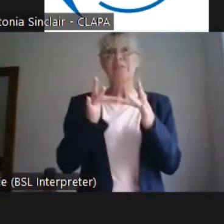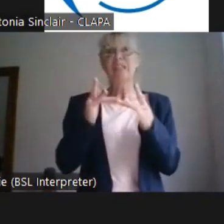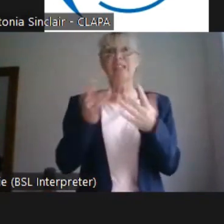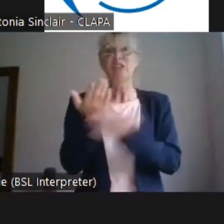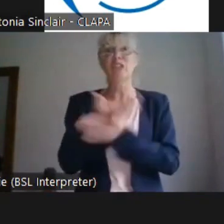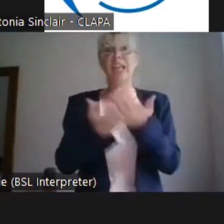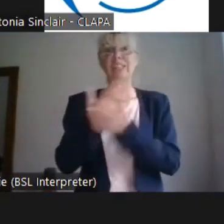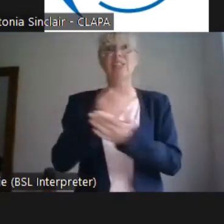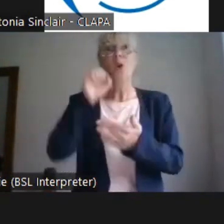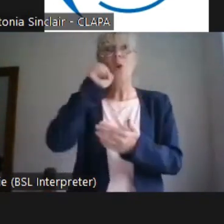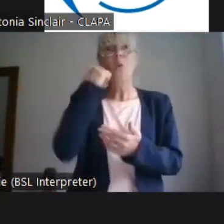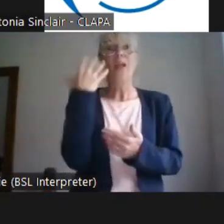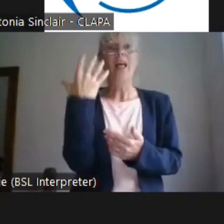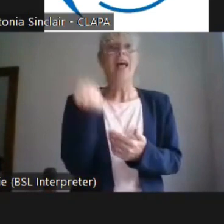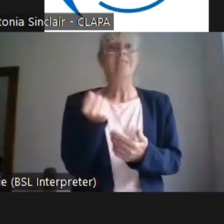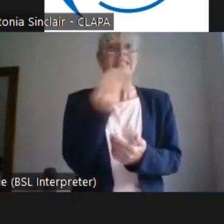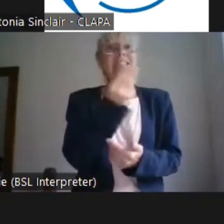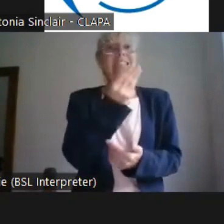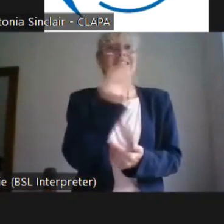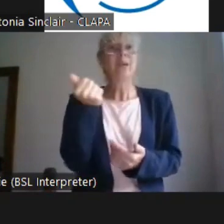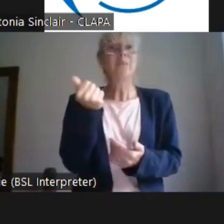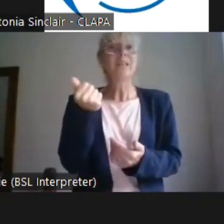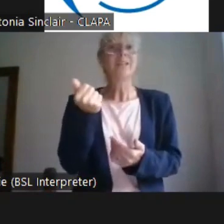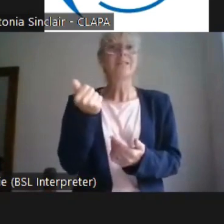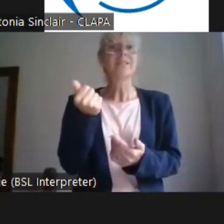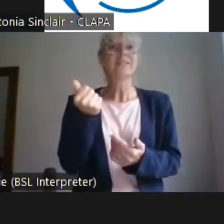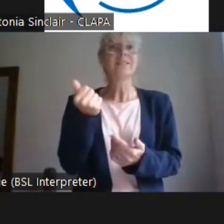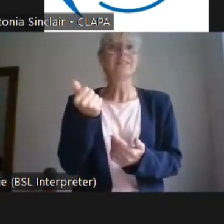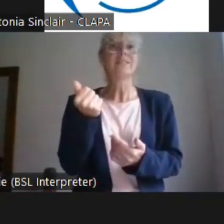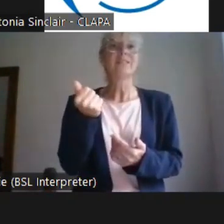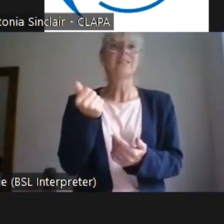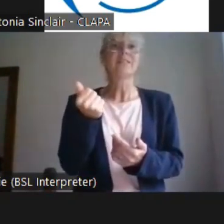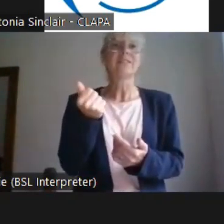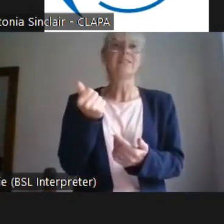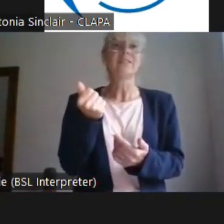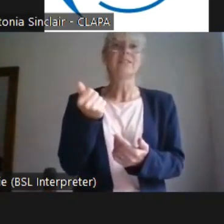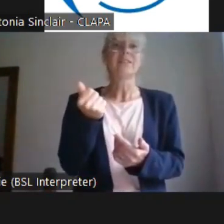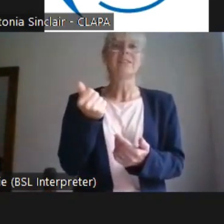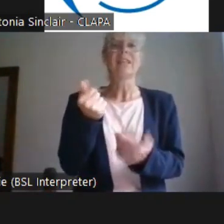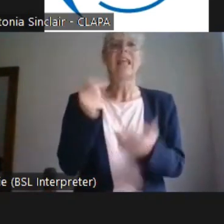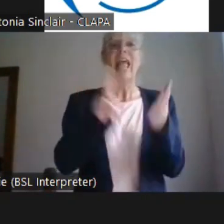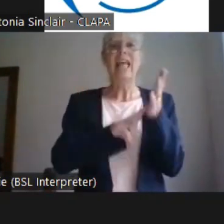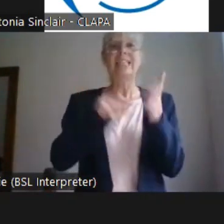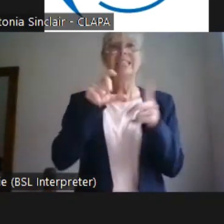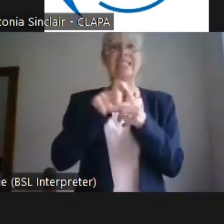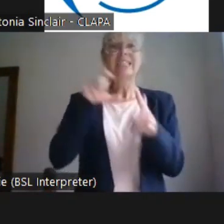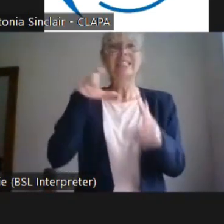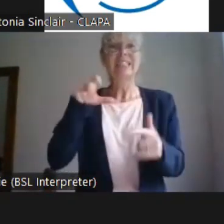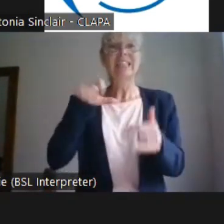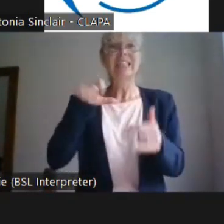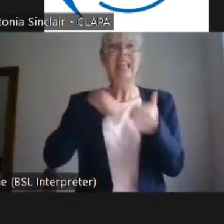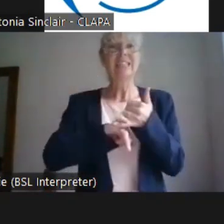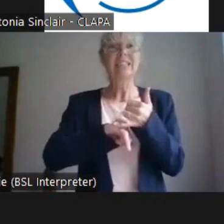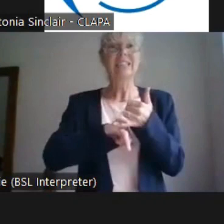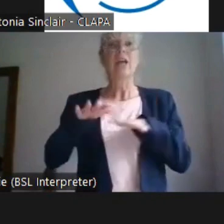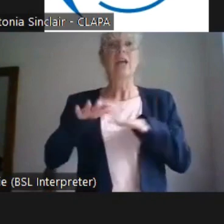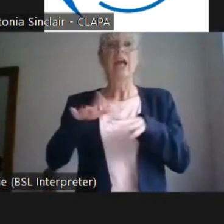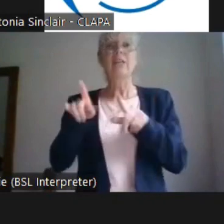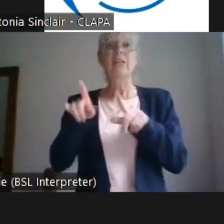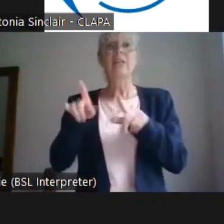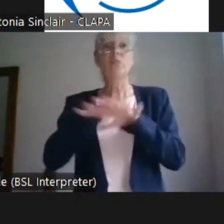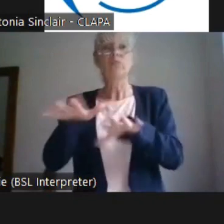something like that so it's definitely worth going on to the ndcs and the British sign dot Co dot UK